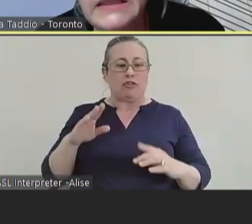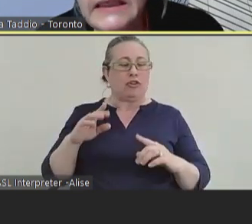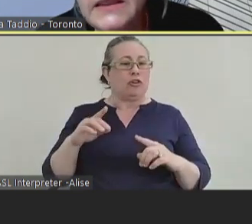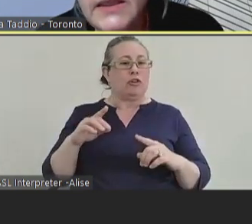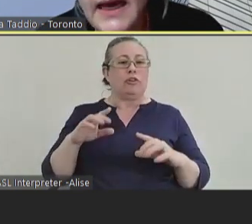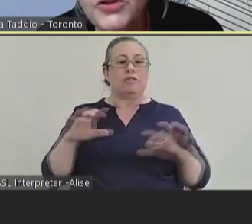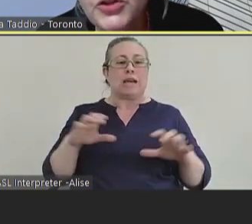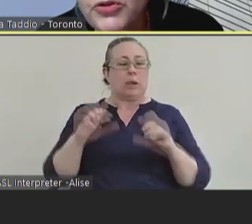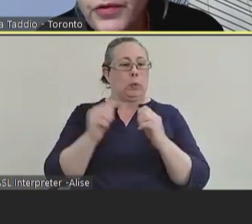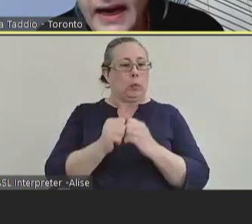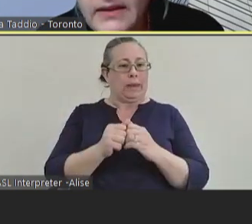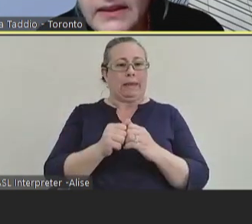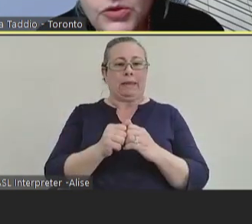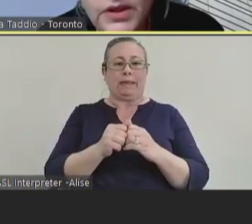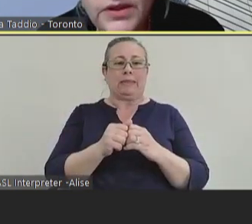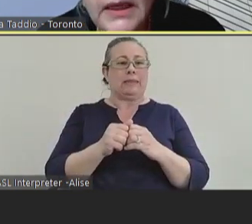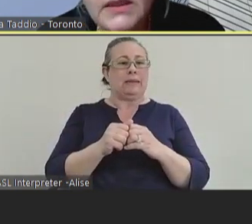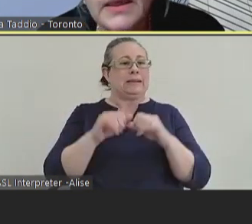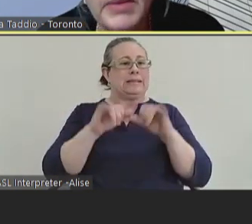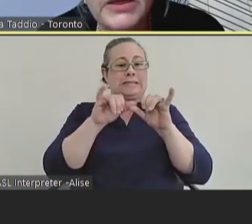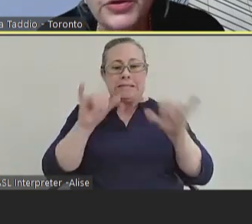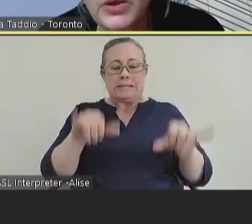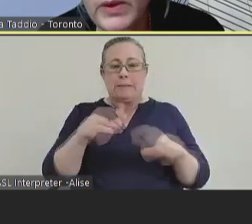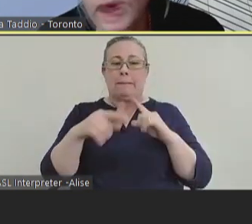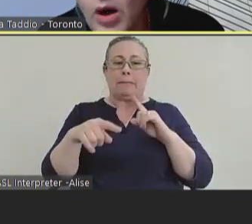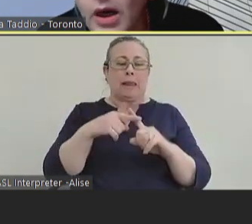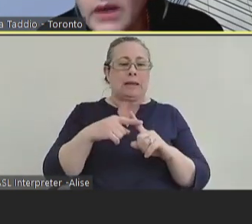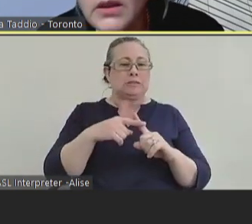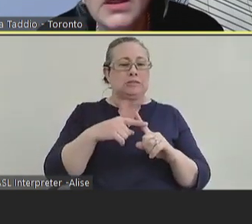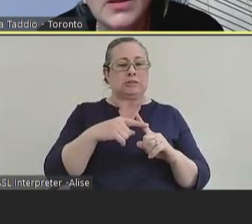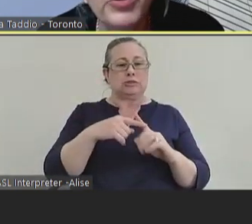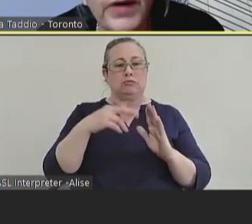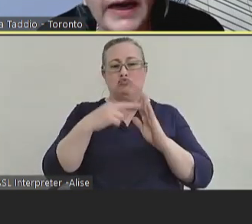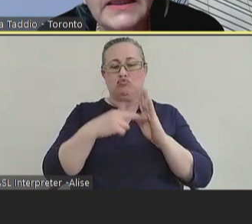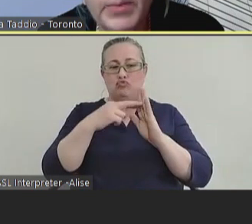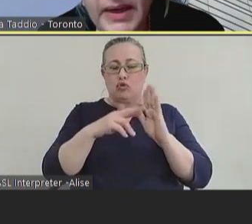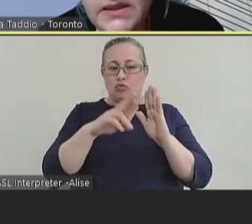needed to actually track these sort of things and make sure that we are providing the best